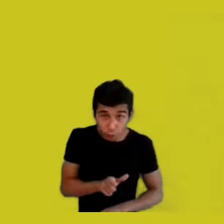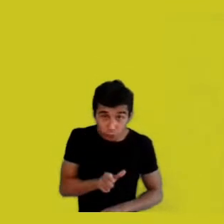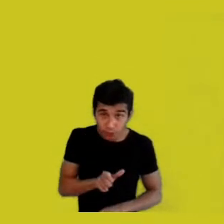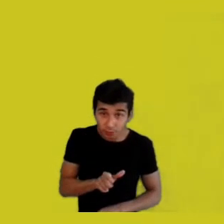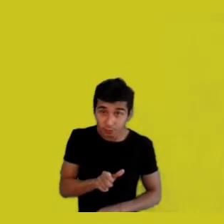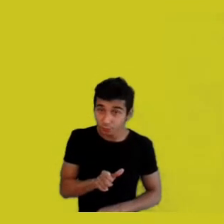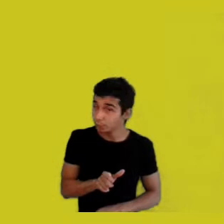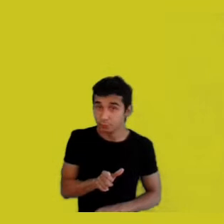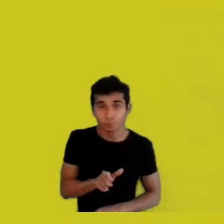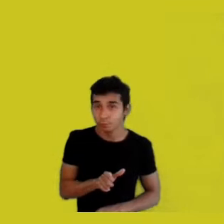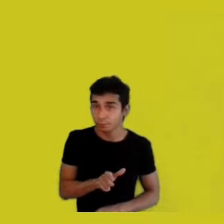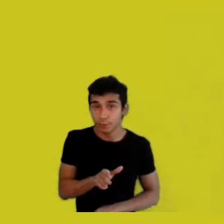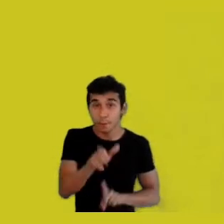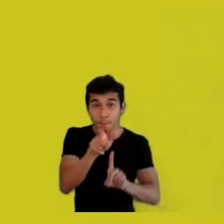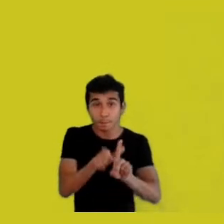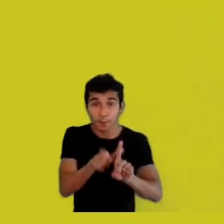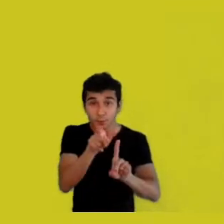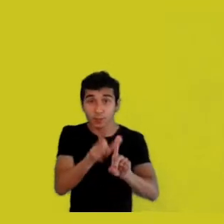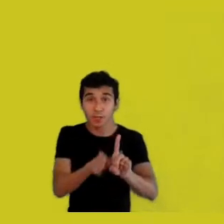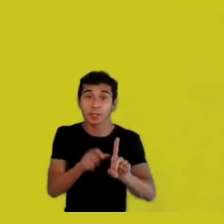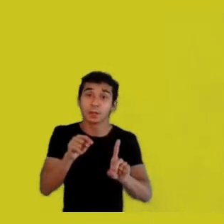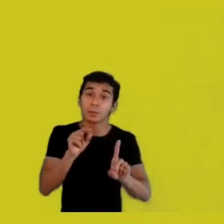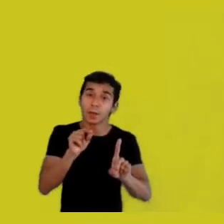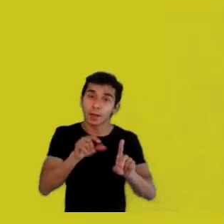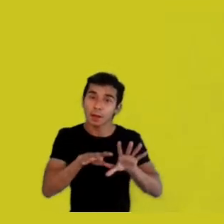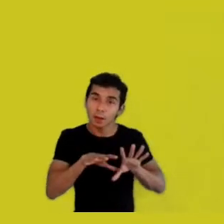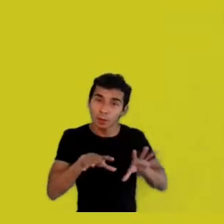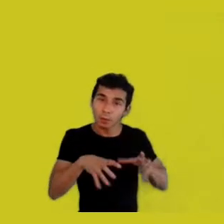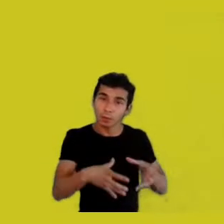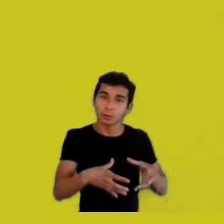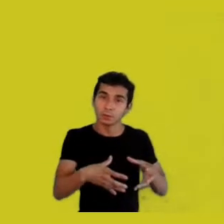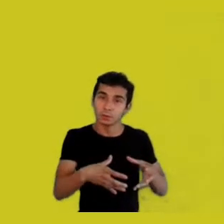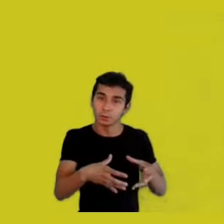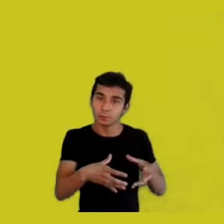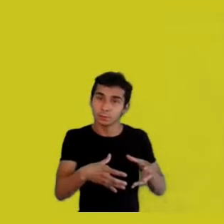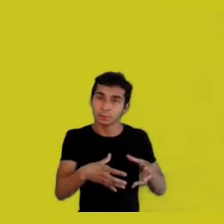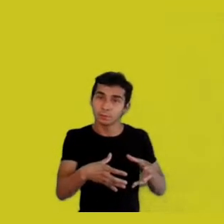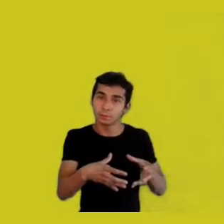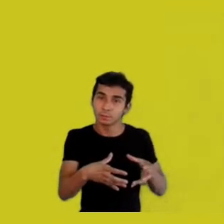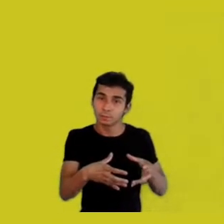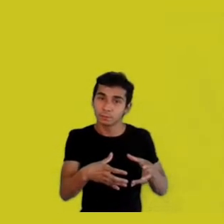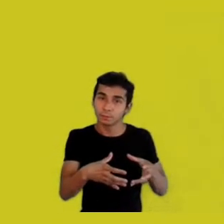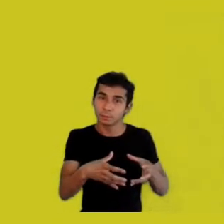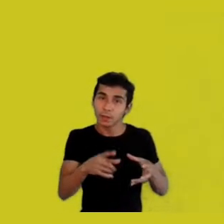Are they an Ubuntu? Are they a “we”?